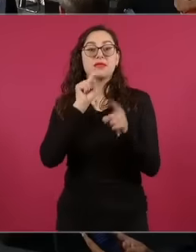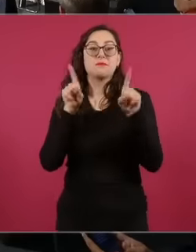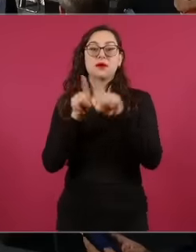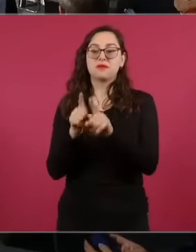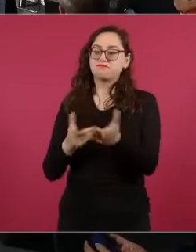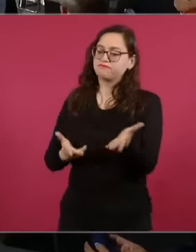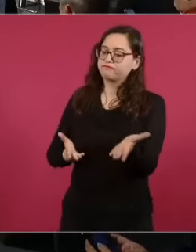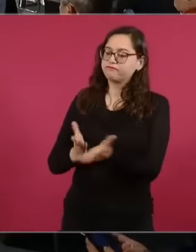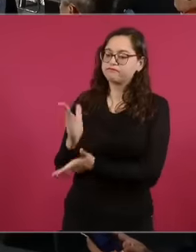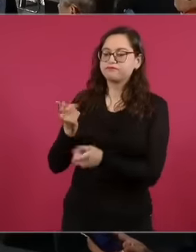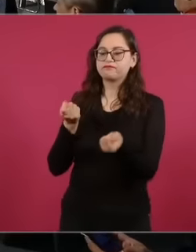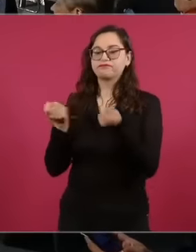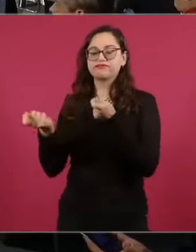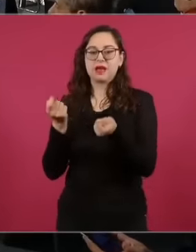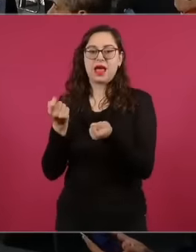they